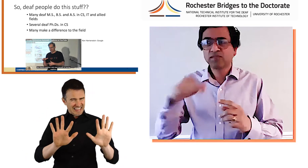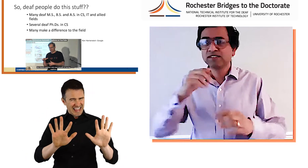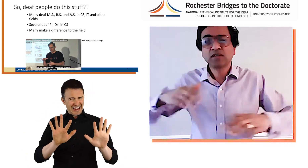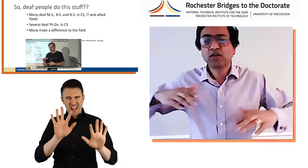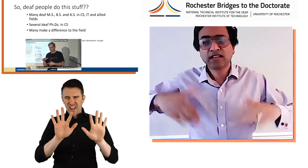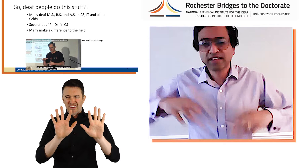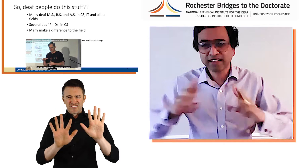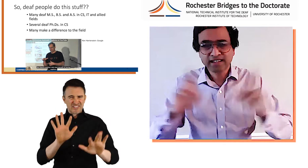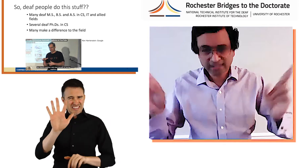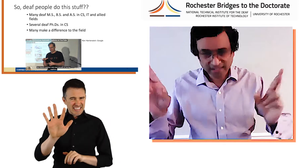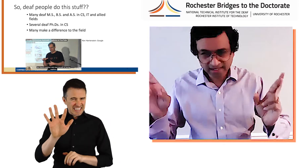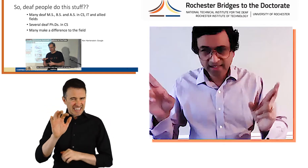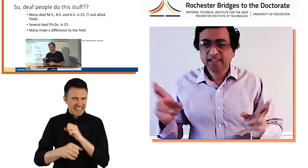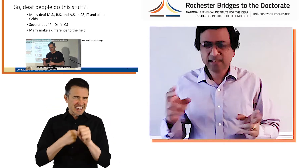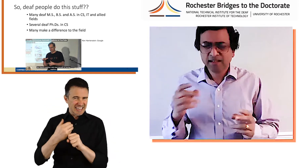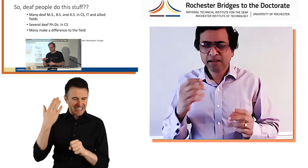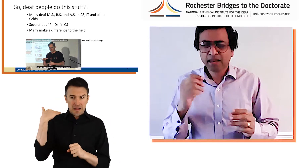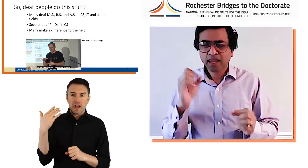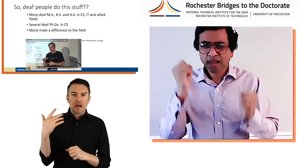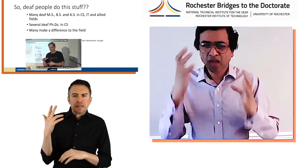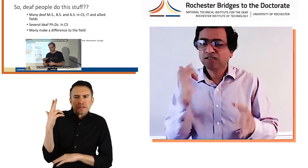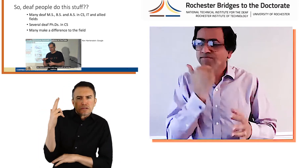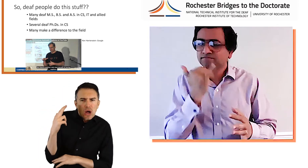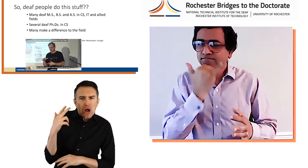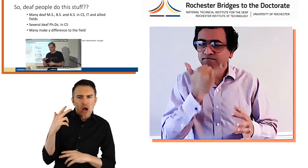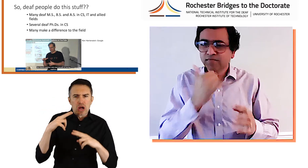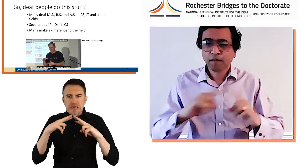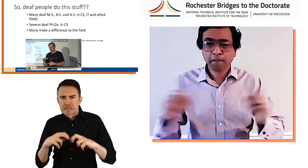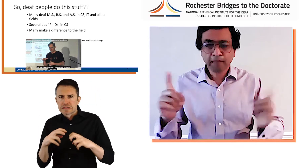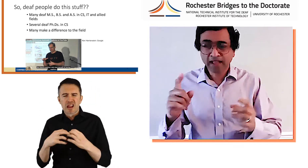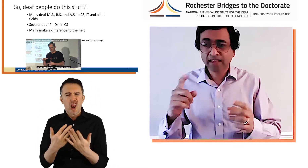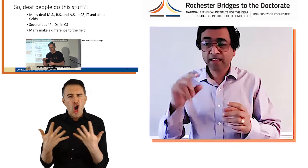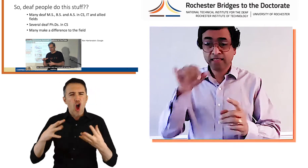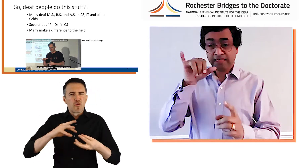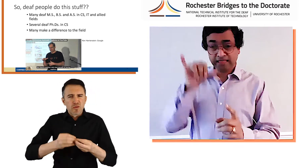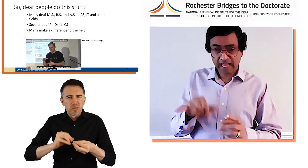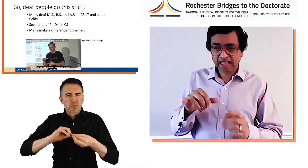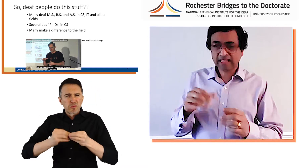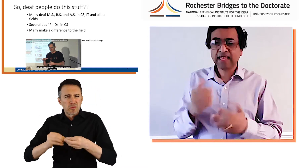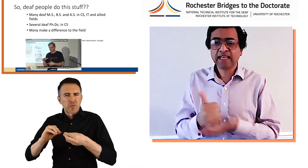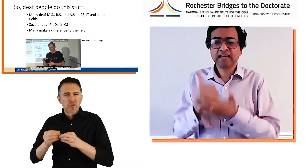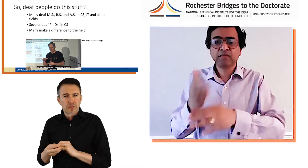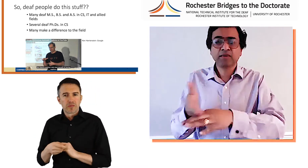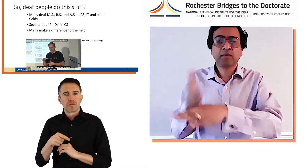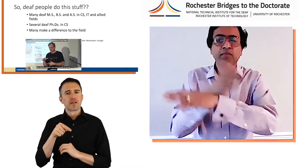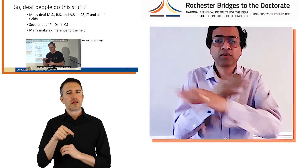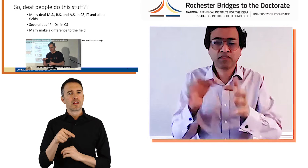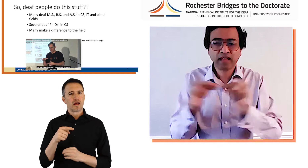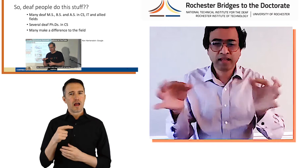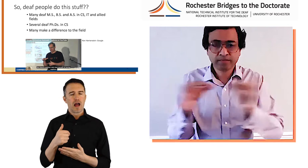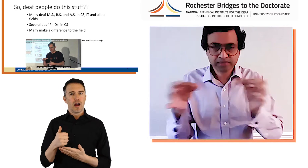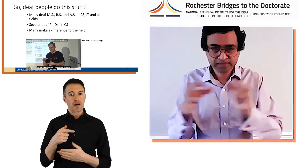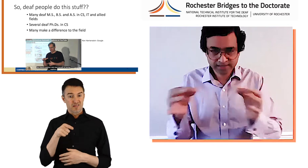about that, there were very, very few captions on YouTube and automatic captioning was very poor quality,